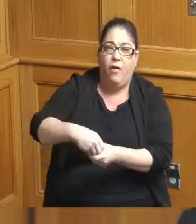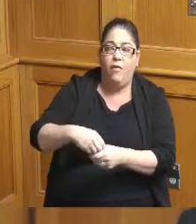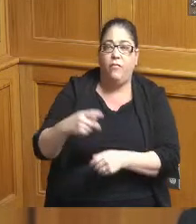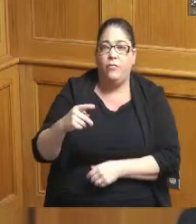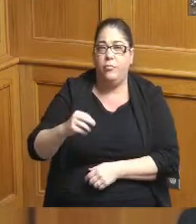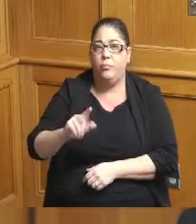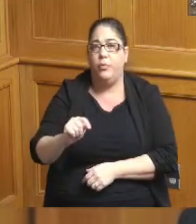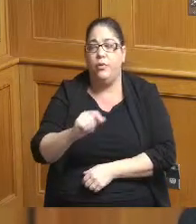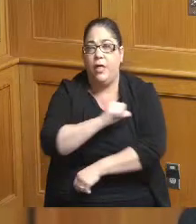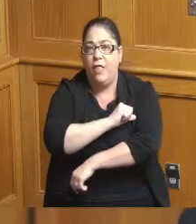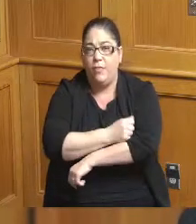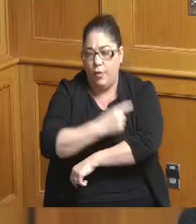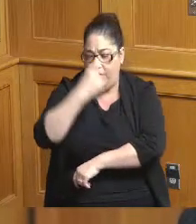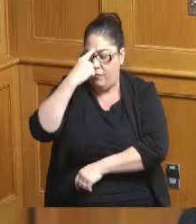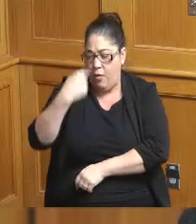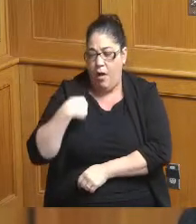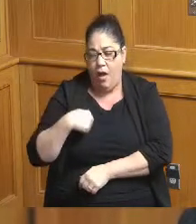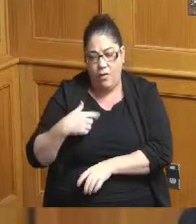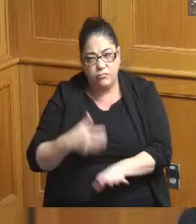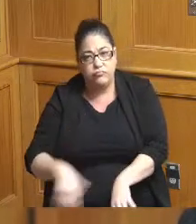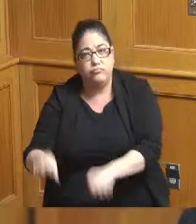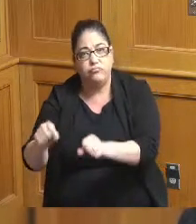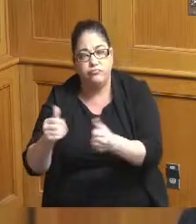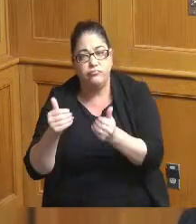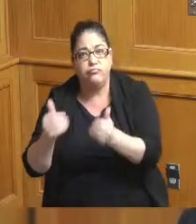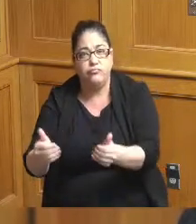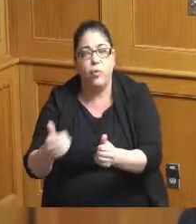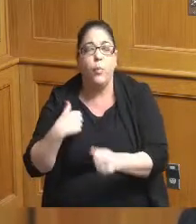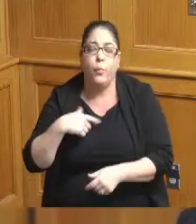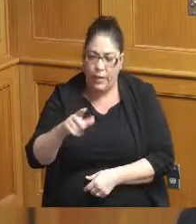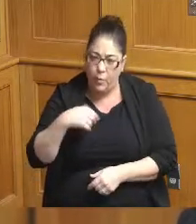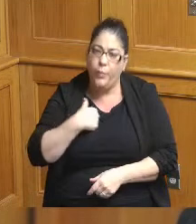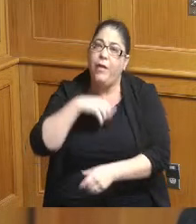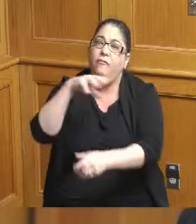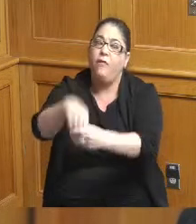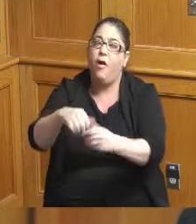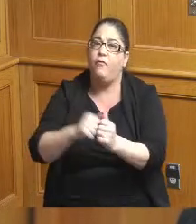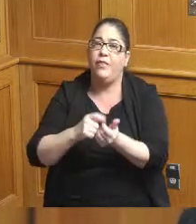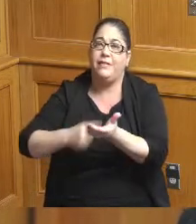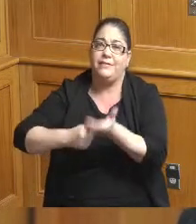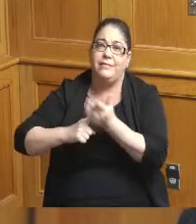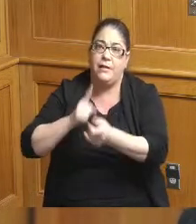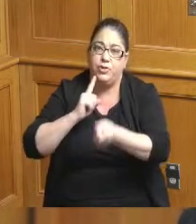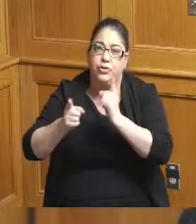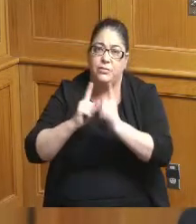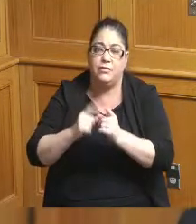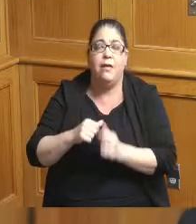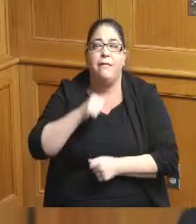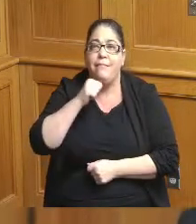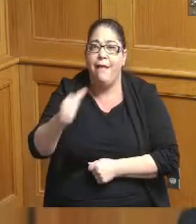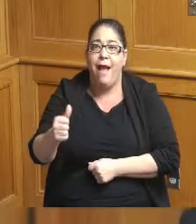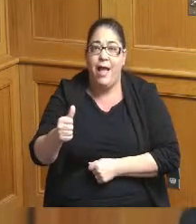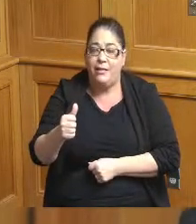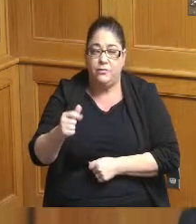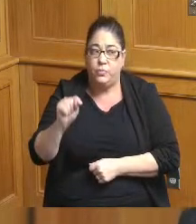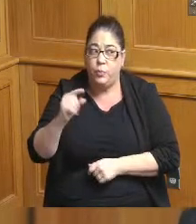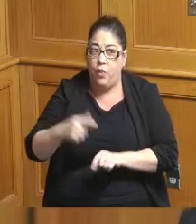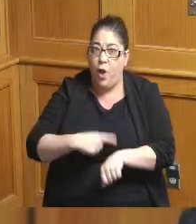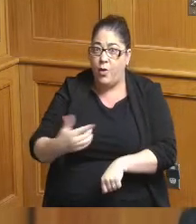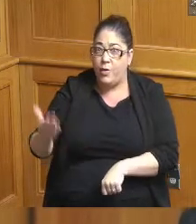did this on our behalf we were in conversations some not so distant where we talked about the